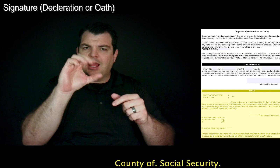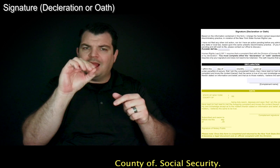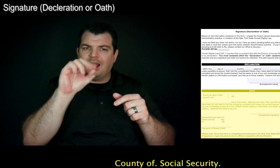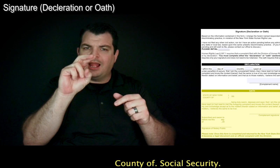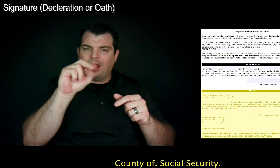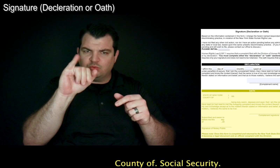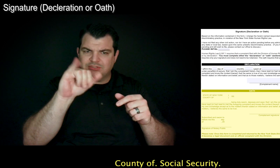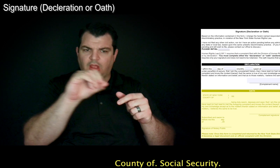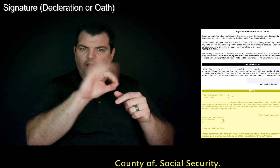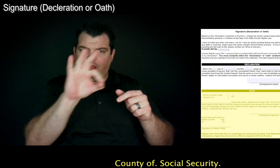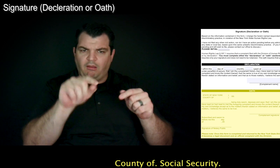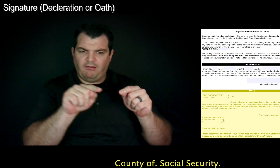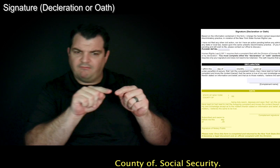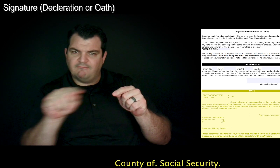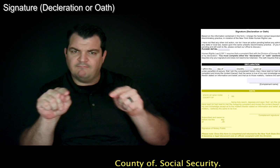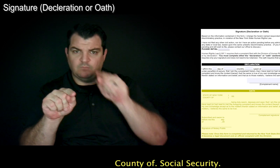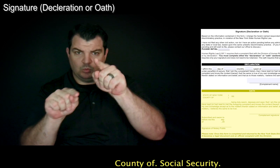County of. Social Security.